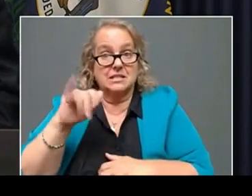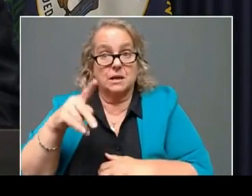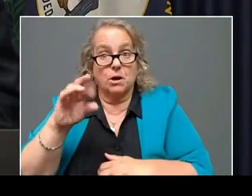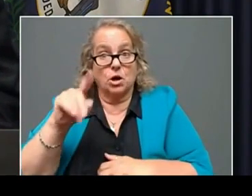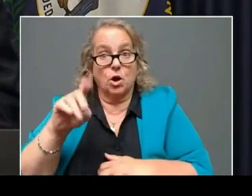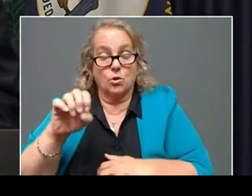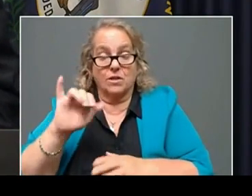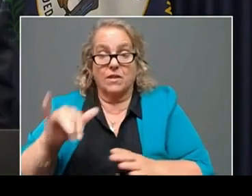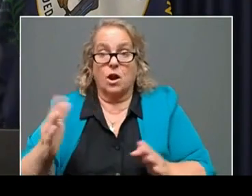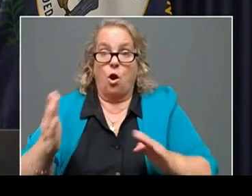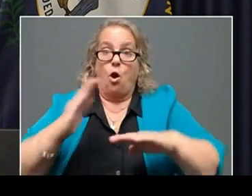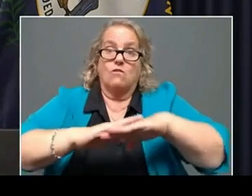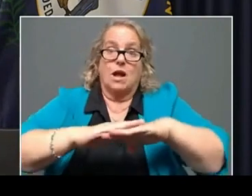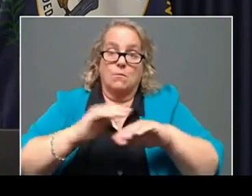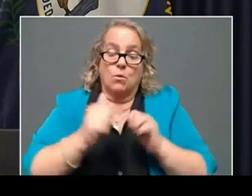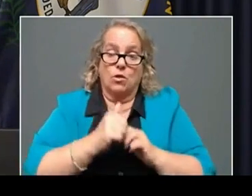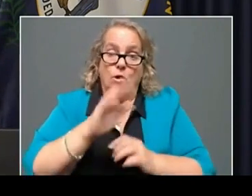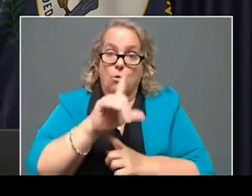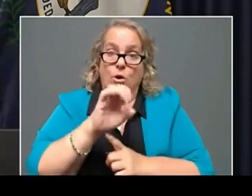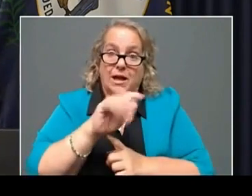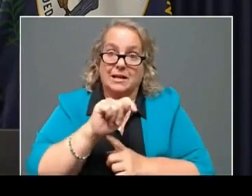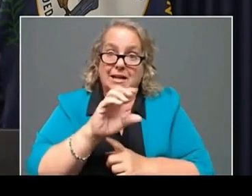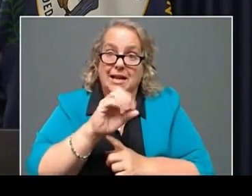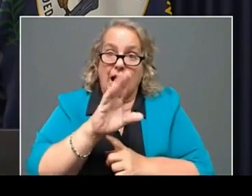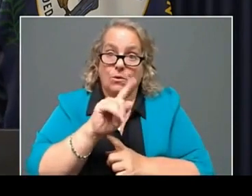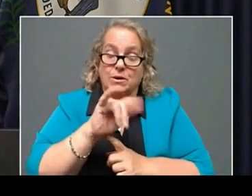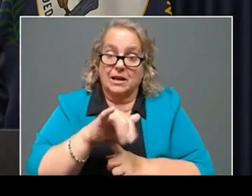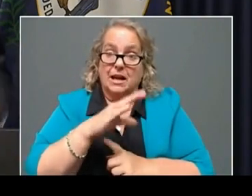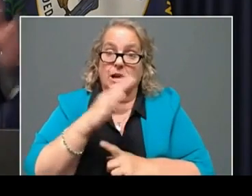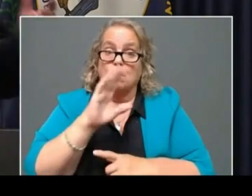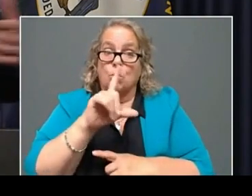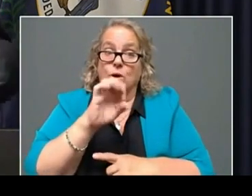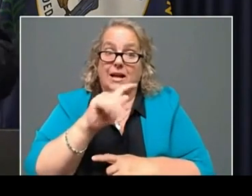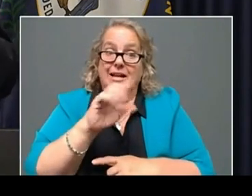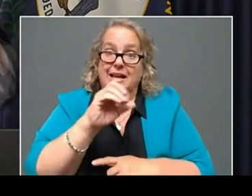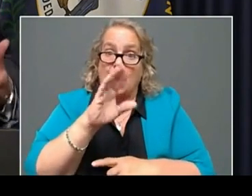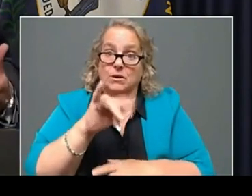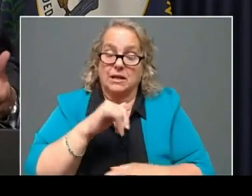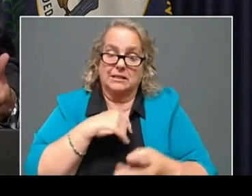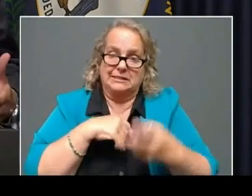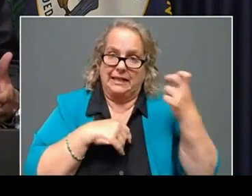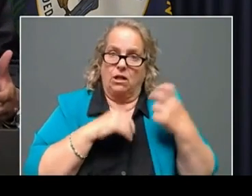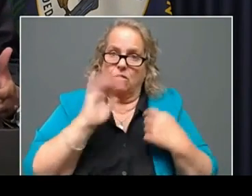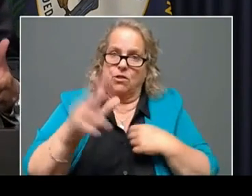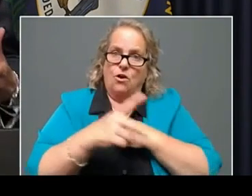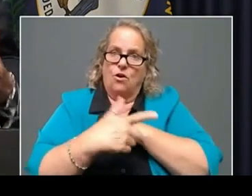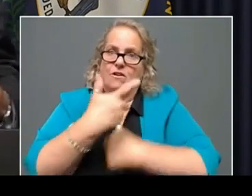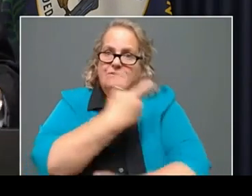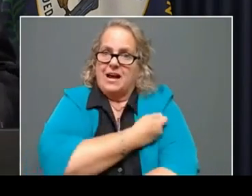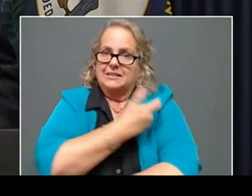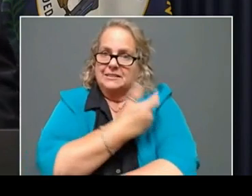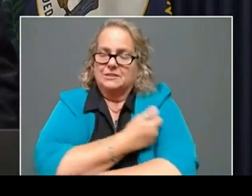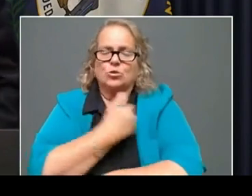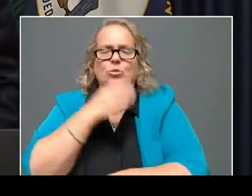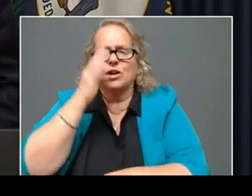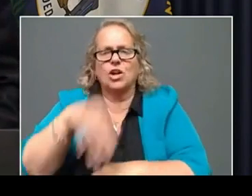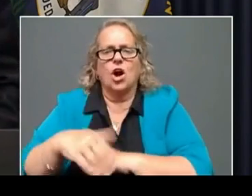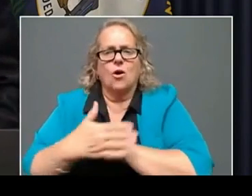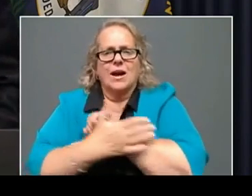think that bullet county has been getting all their vaccinations. Now we know that the county doesn't have enough individuals vaccinated overall.